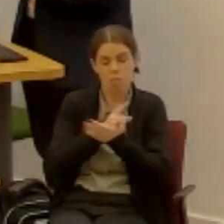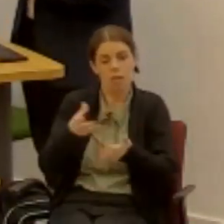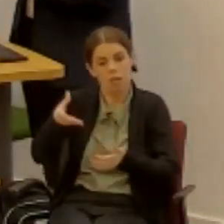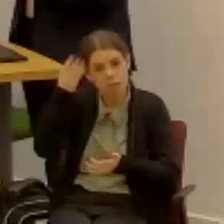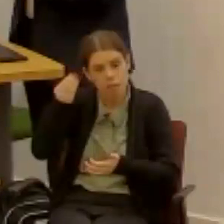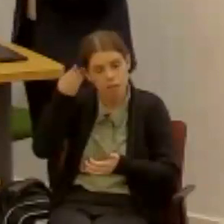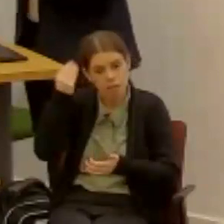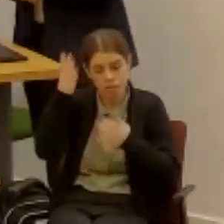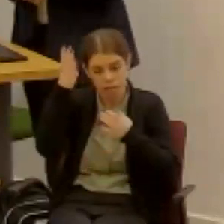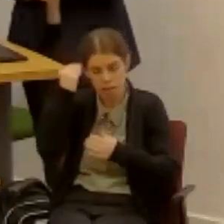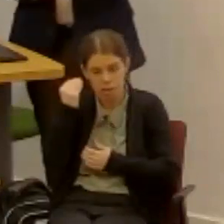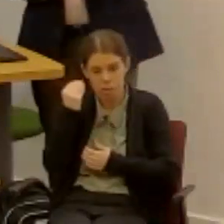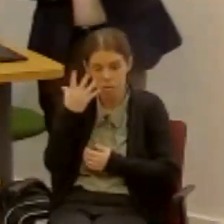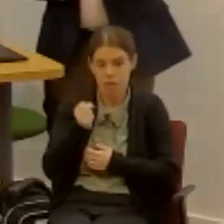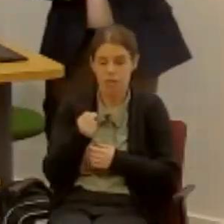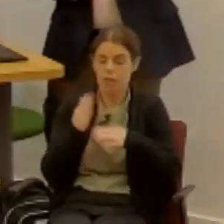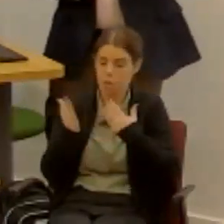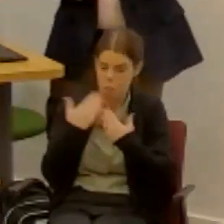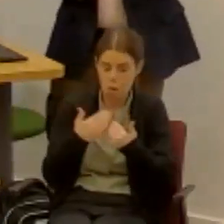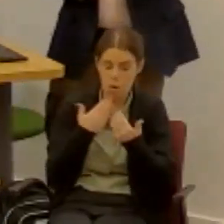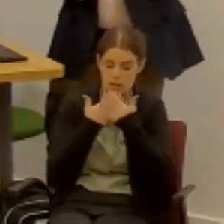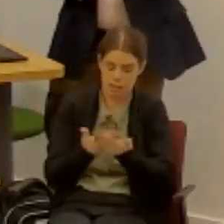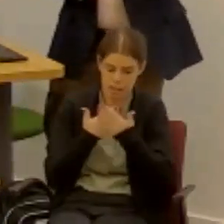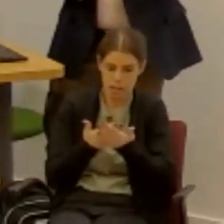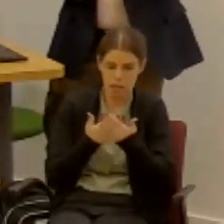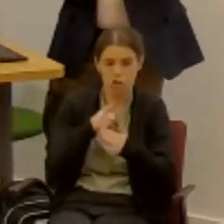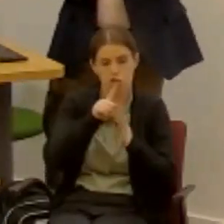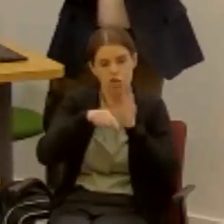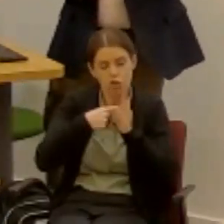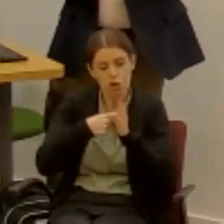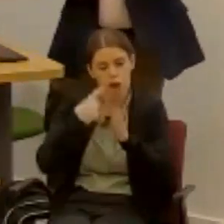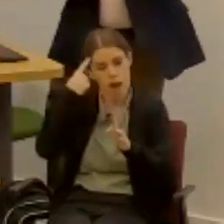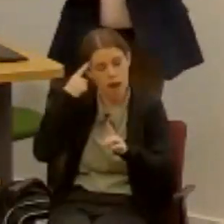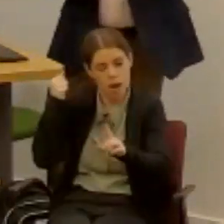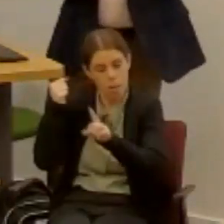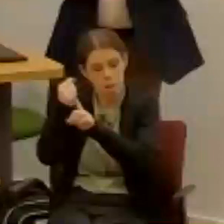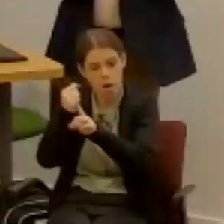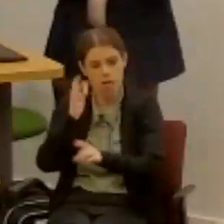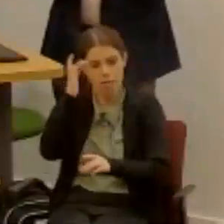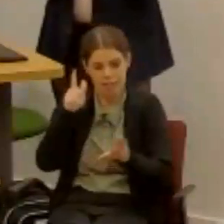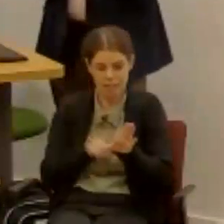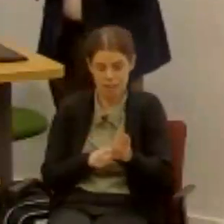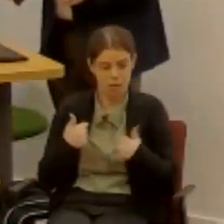They need longitude. No case control studies that study where John heads the ball 10 years now. I don't.